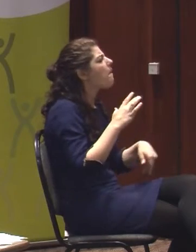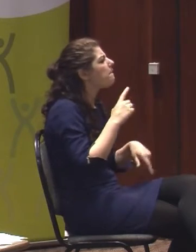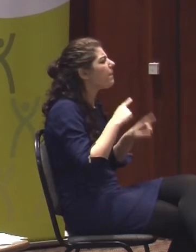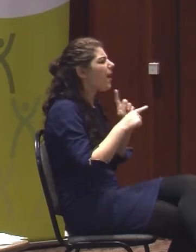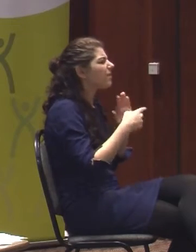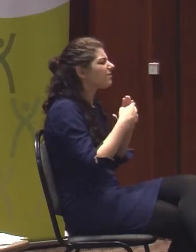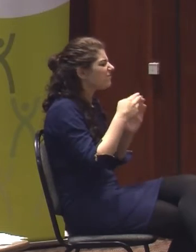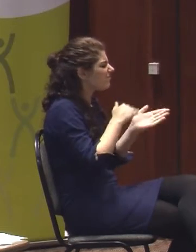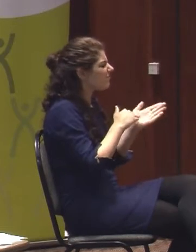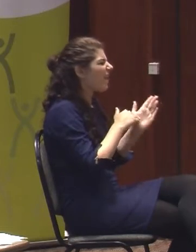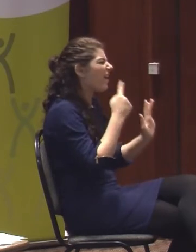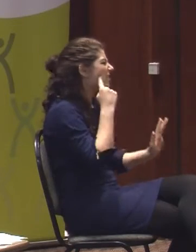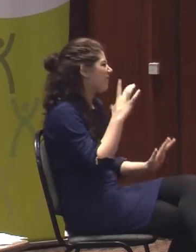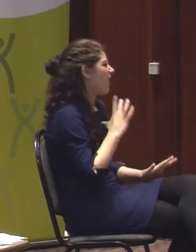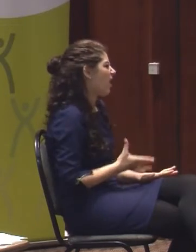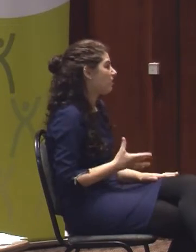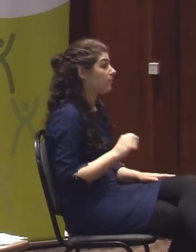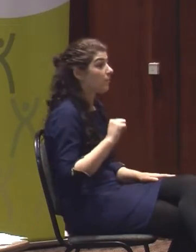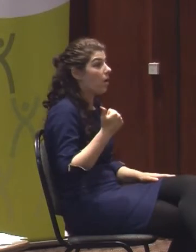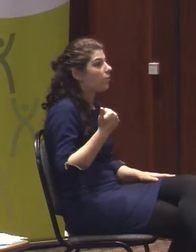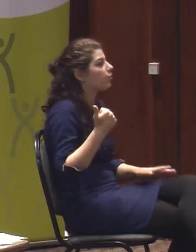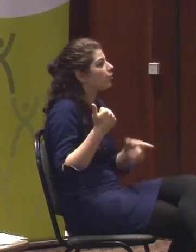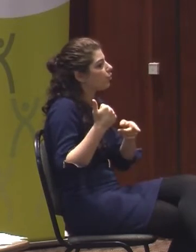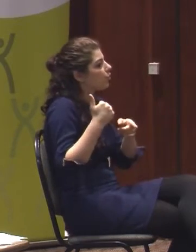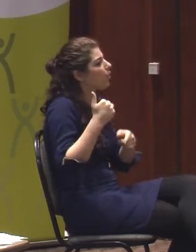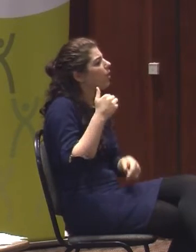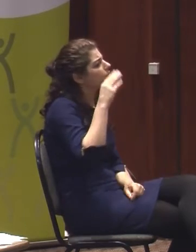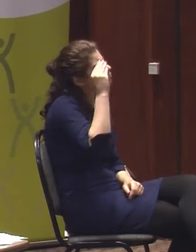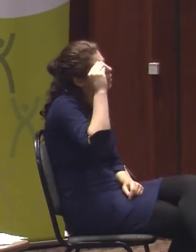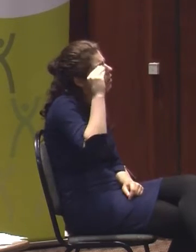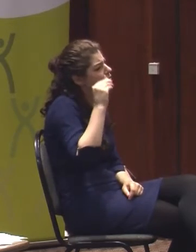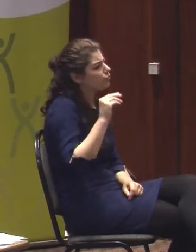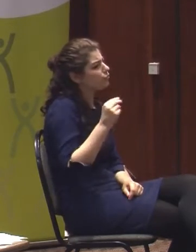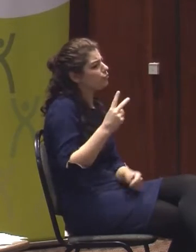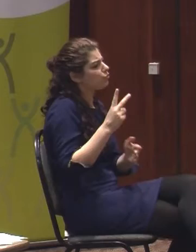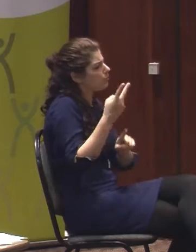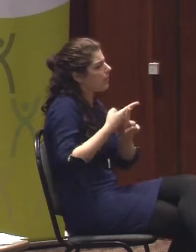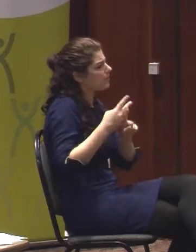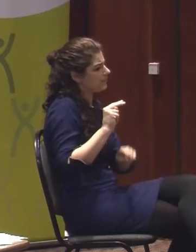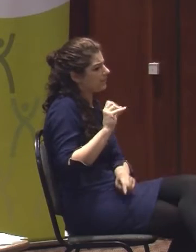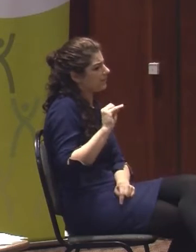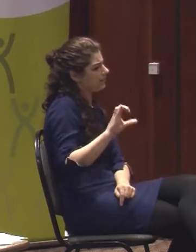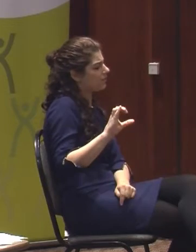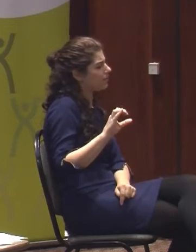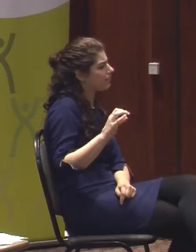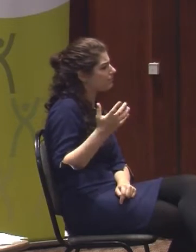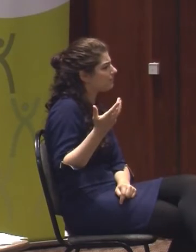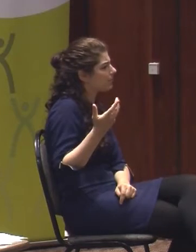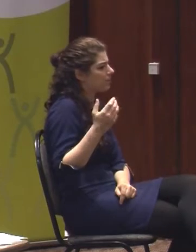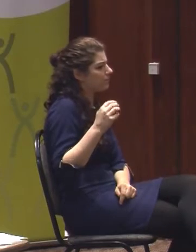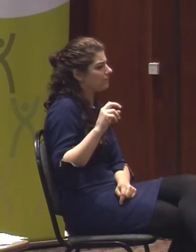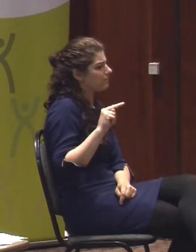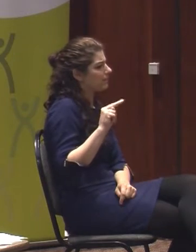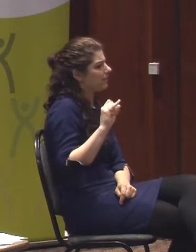'This little guy spent two months in the NICU. It says that he lost oxygen at birth.'